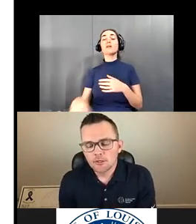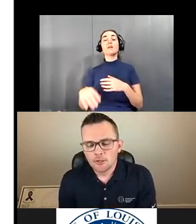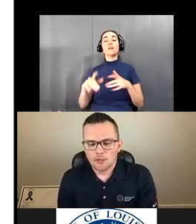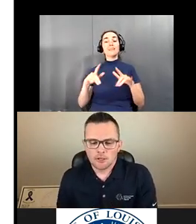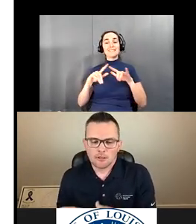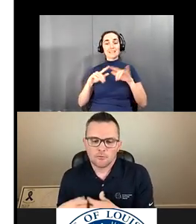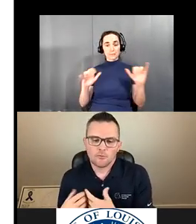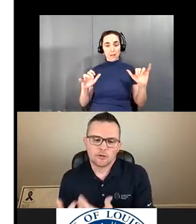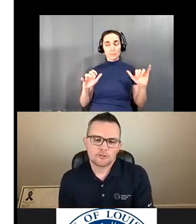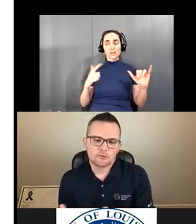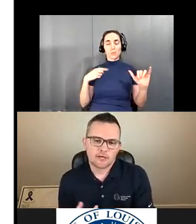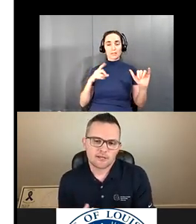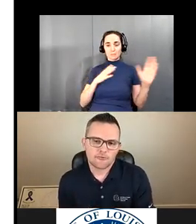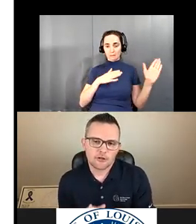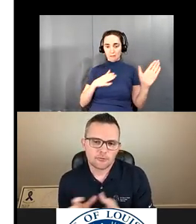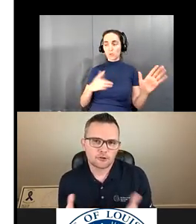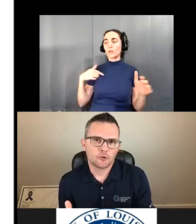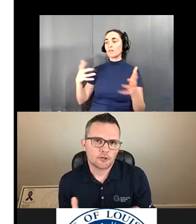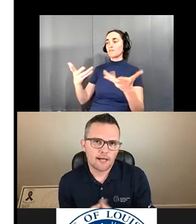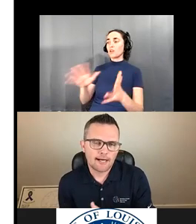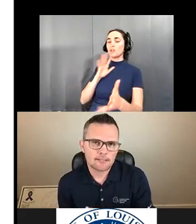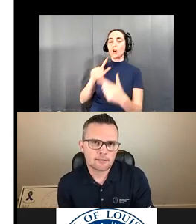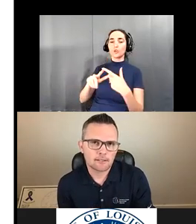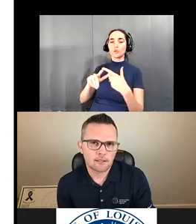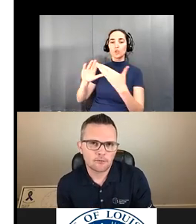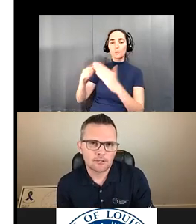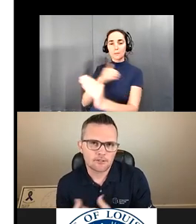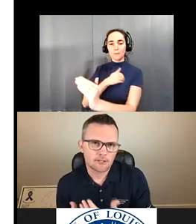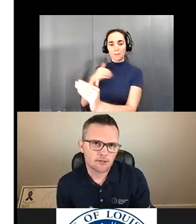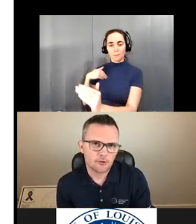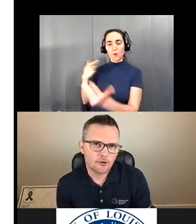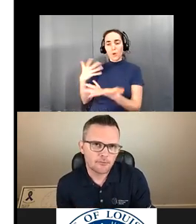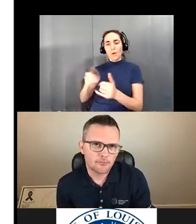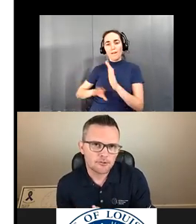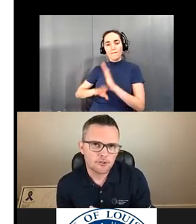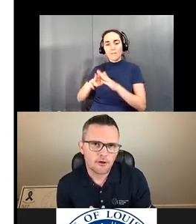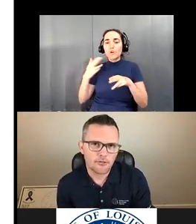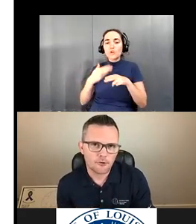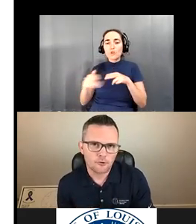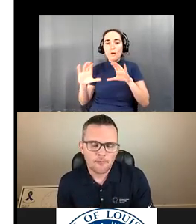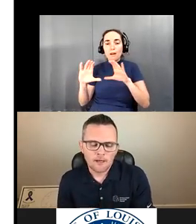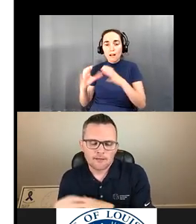15:35:53 We wanted to kind of develop a short class, we could send community members through